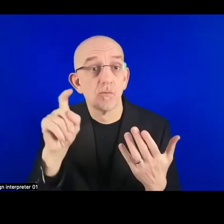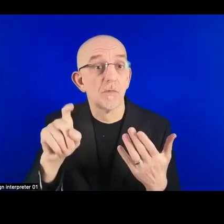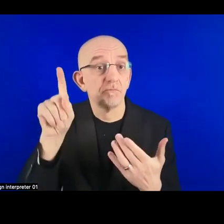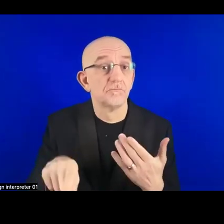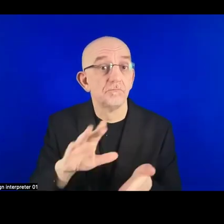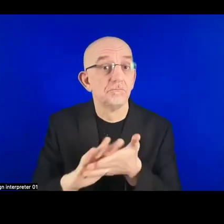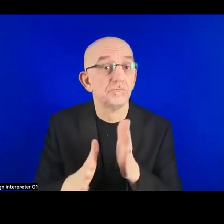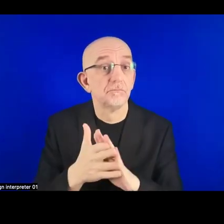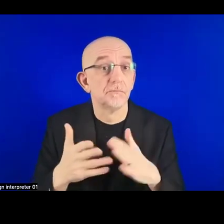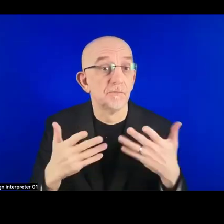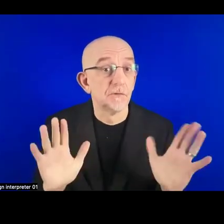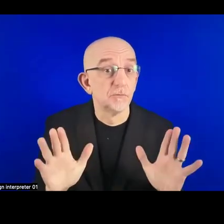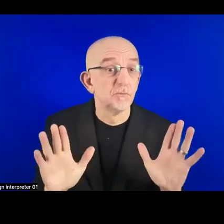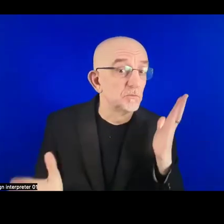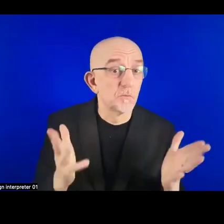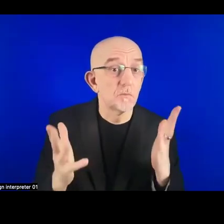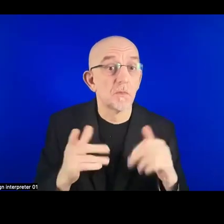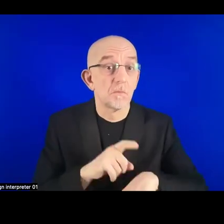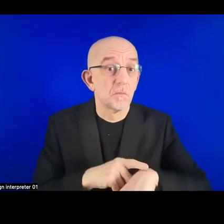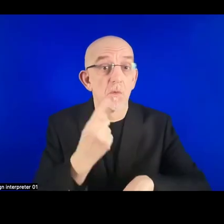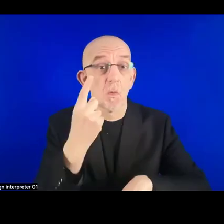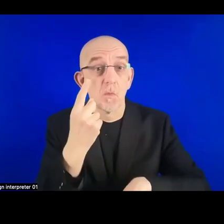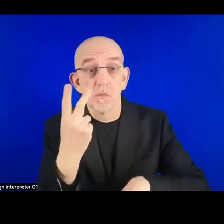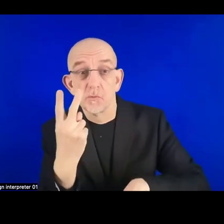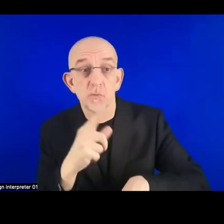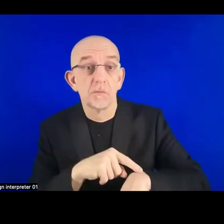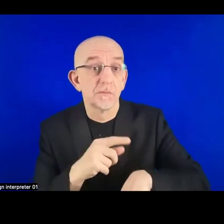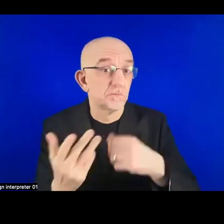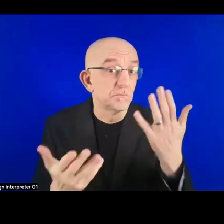there are any other questions. Just to remind you all as well that if you have